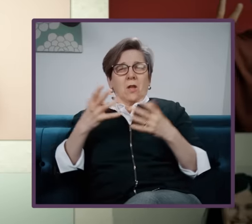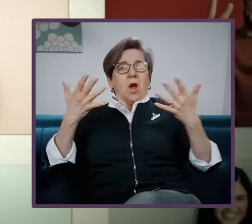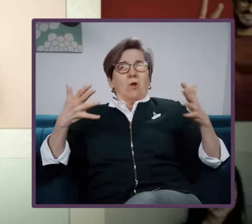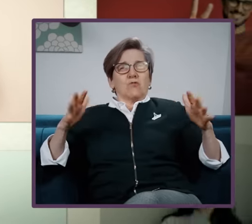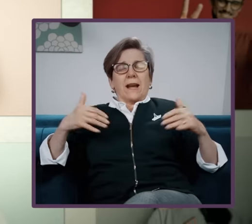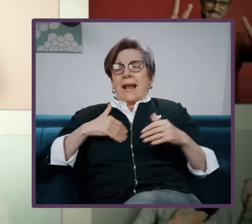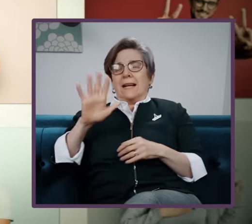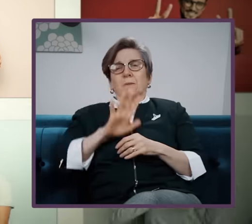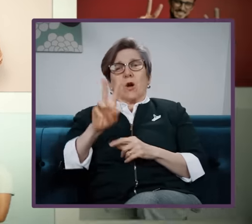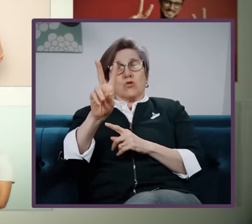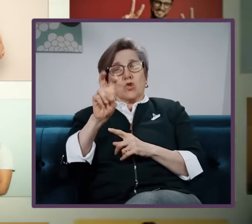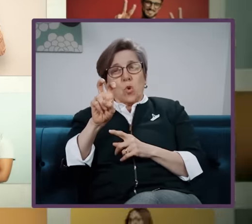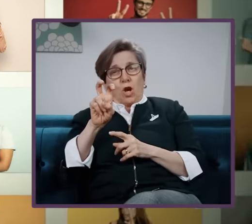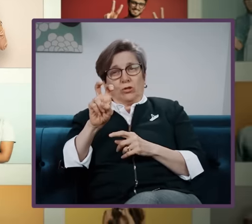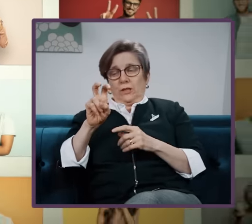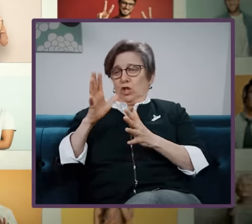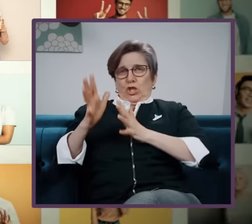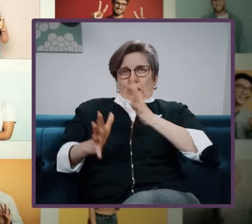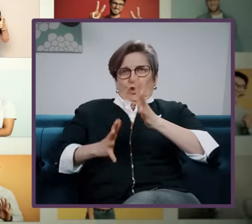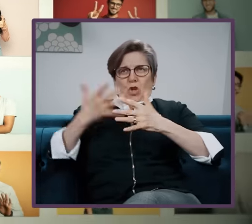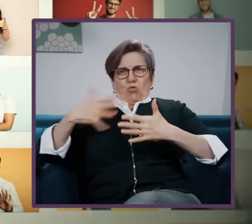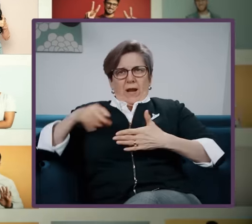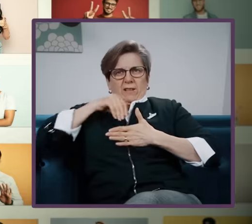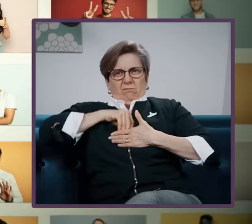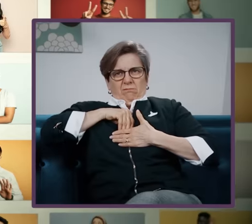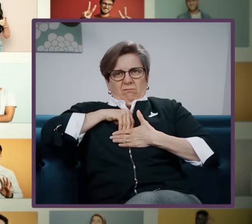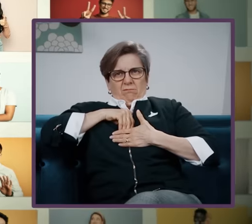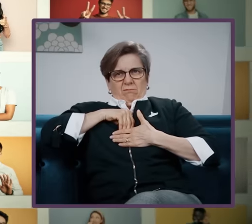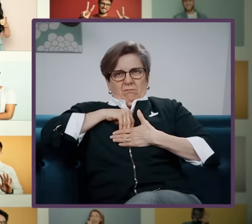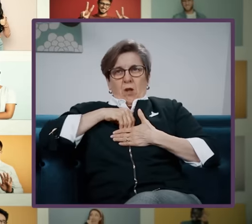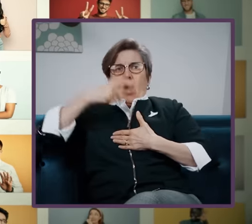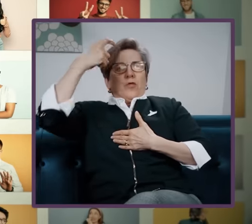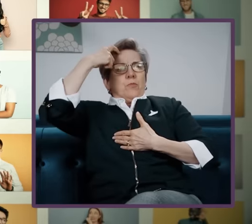already has about 200 gestures that are innate to them as human beings.